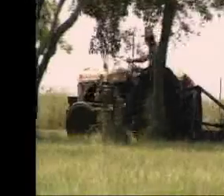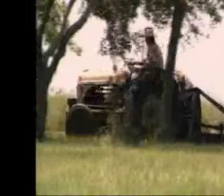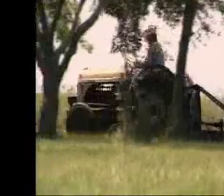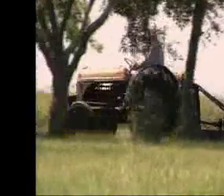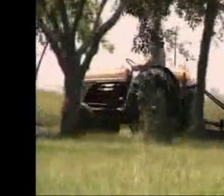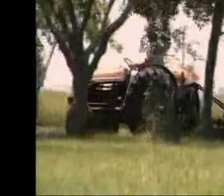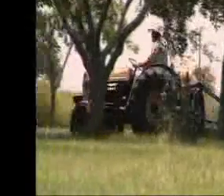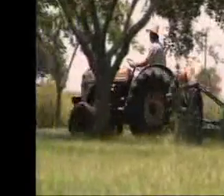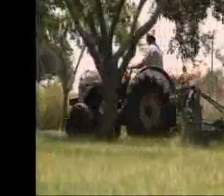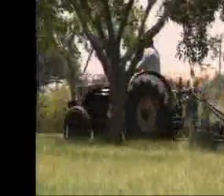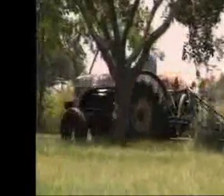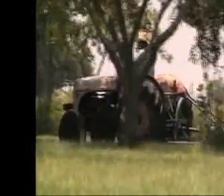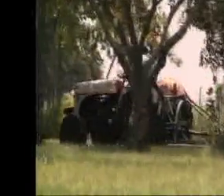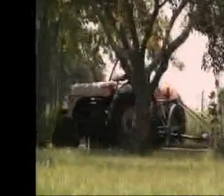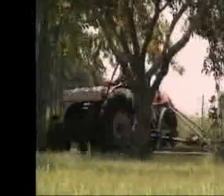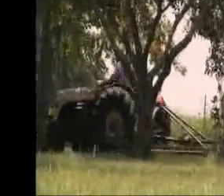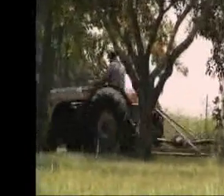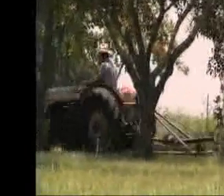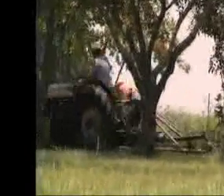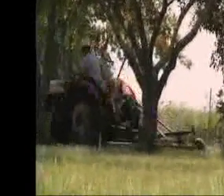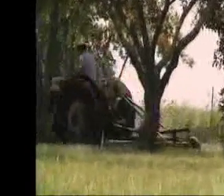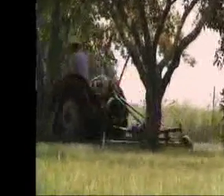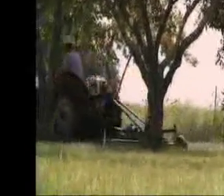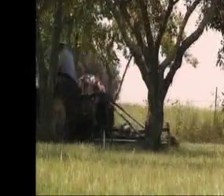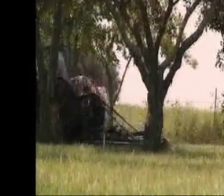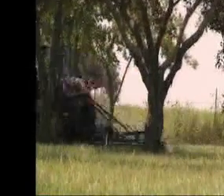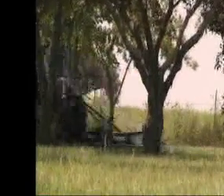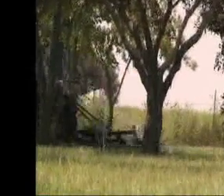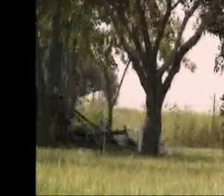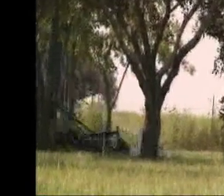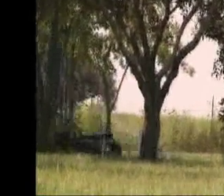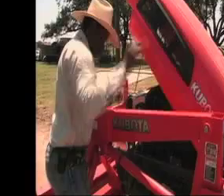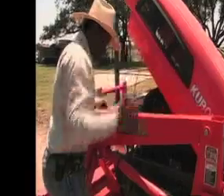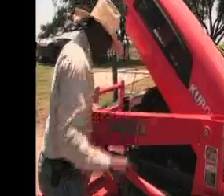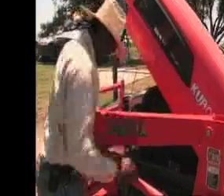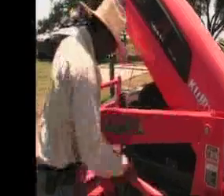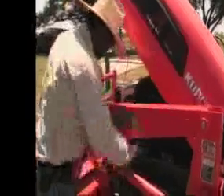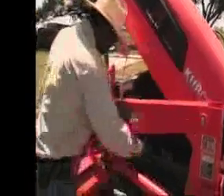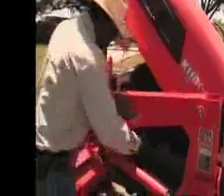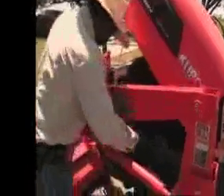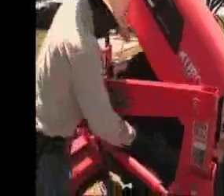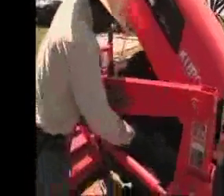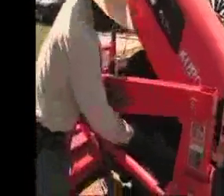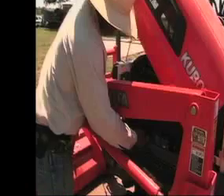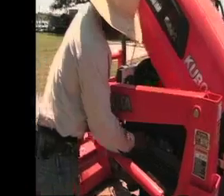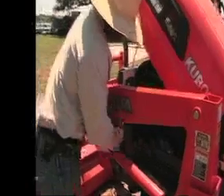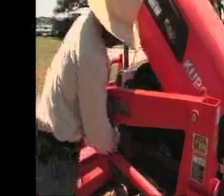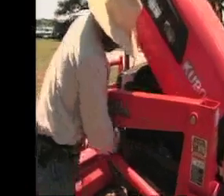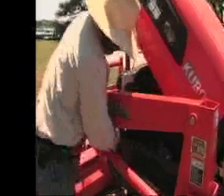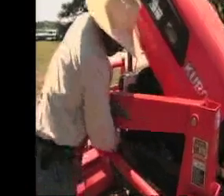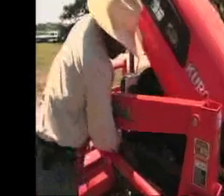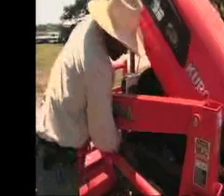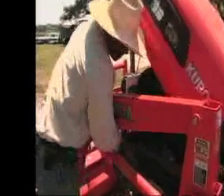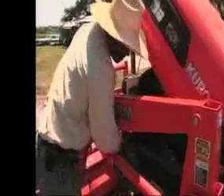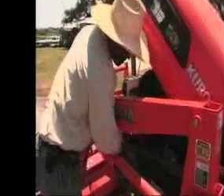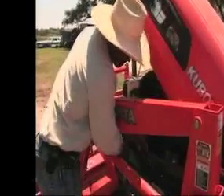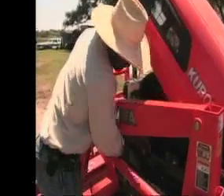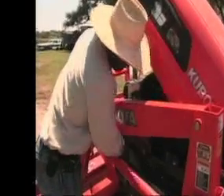and so they were just using it as a herbicide or insecticide. It was something that we had seen our fathers do,